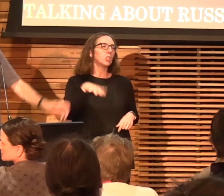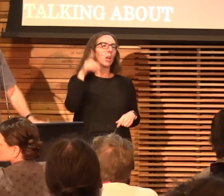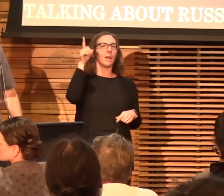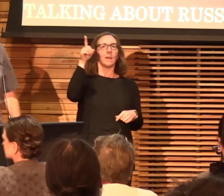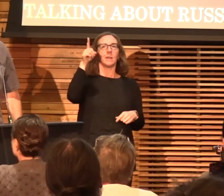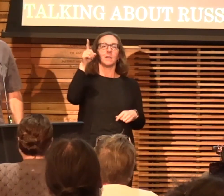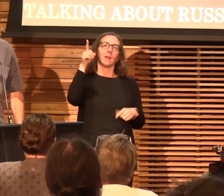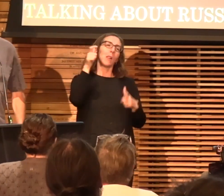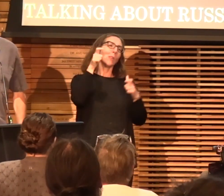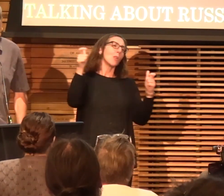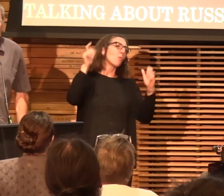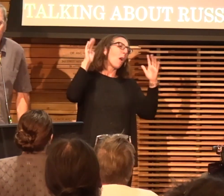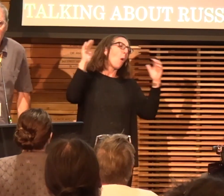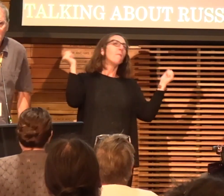the great hope for all mankind.